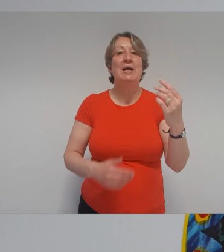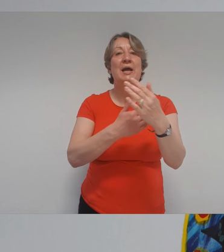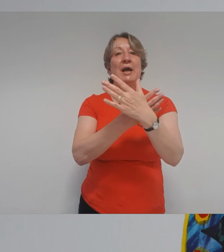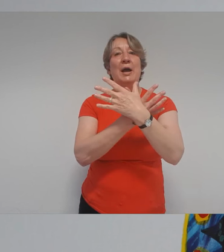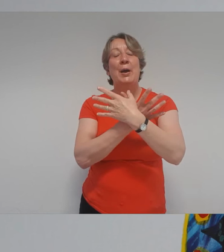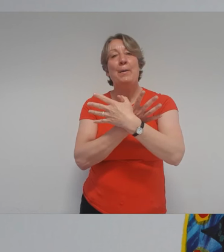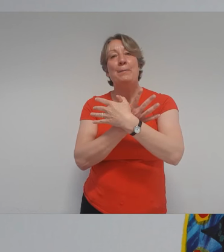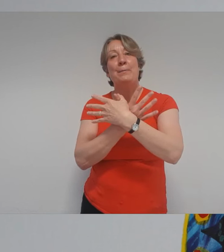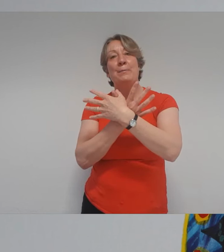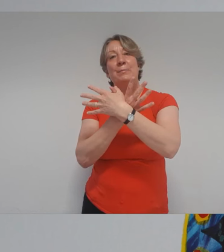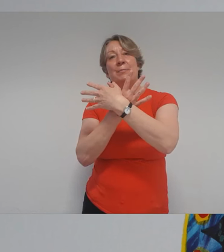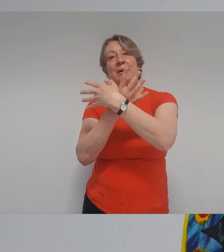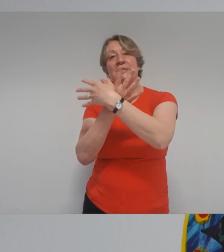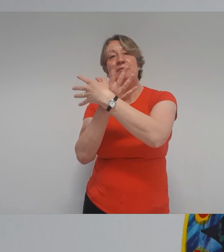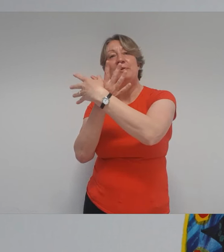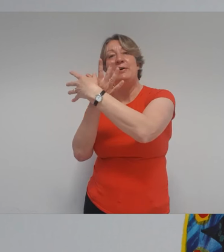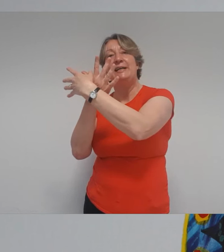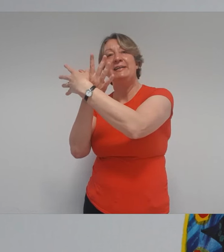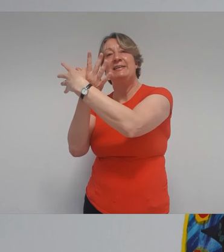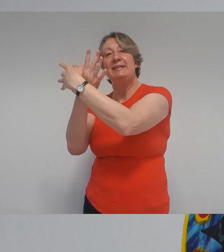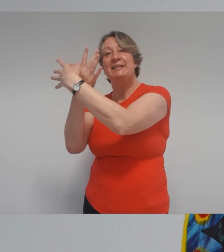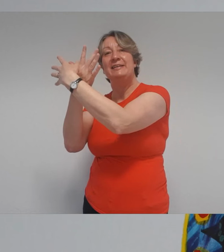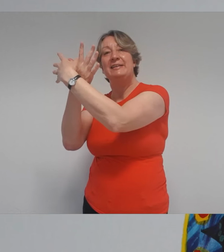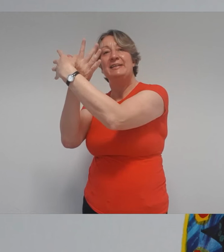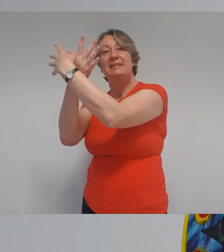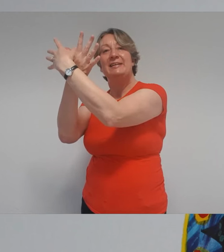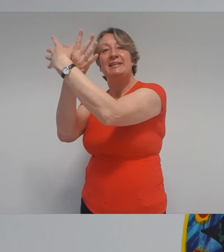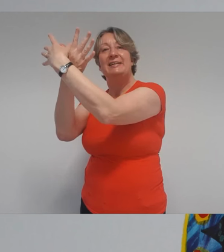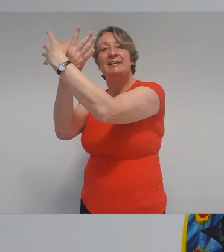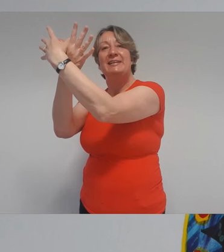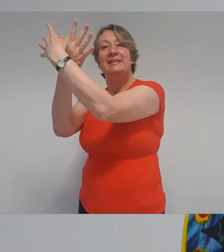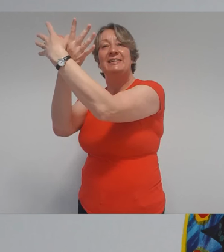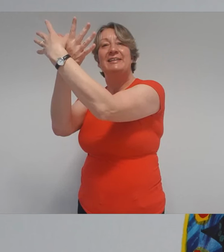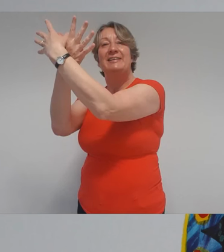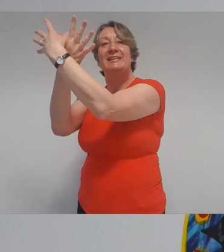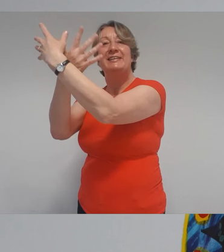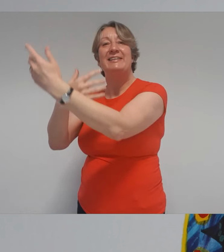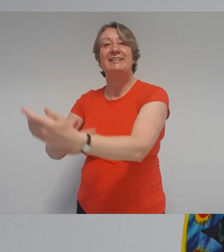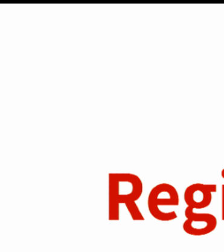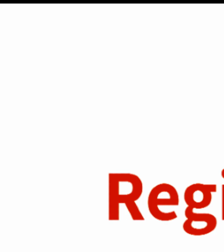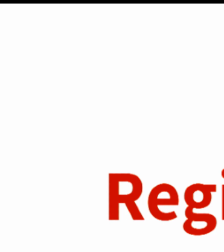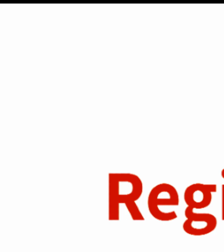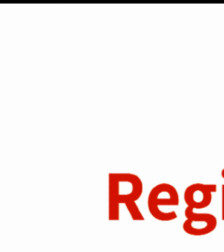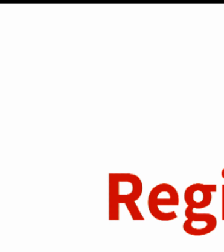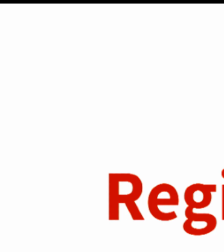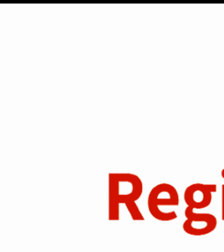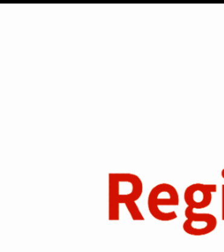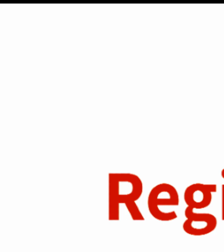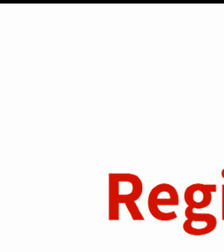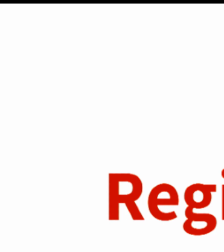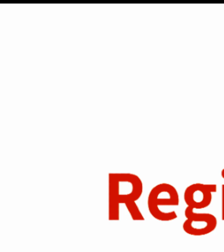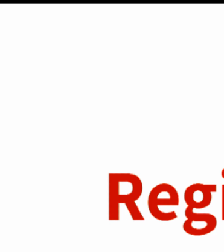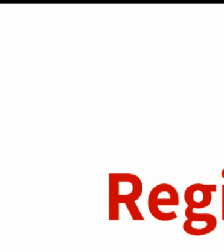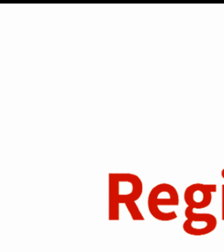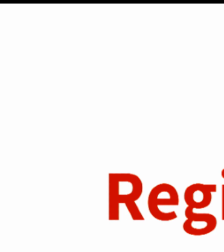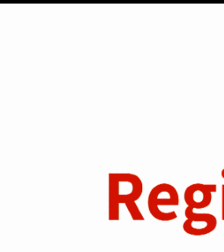butterfly. Kent Libraries Registration and Archives